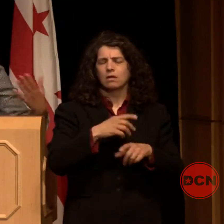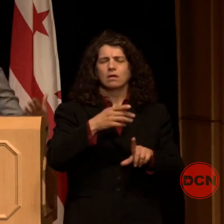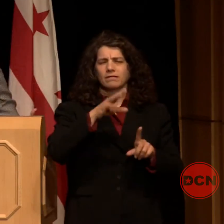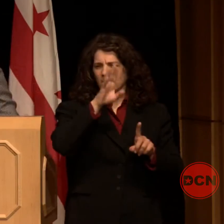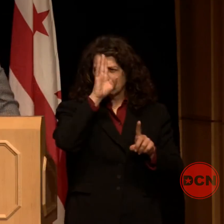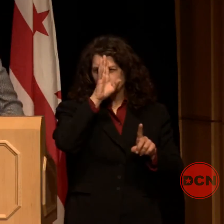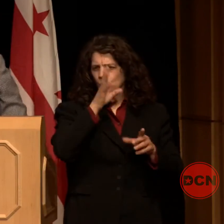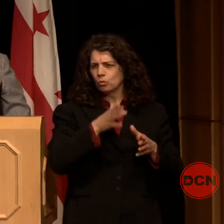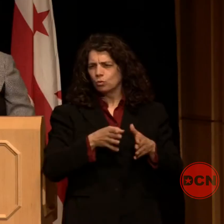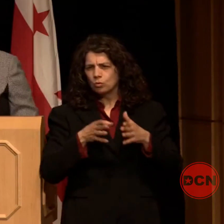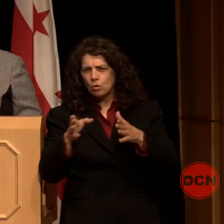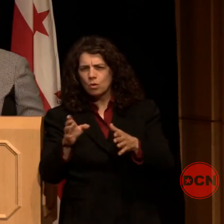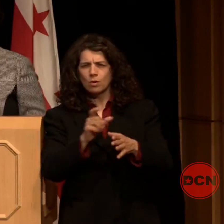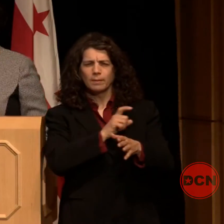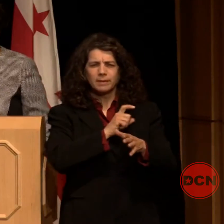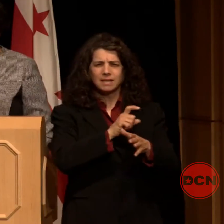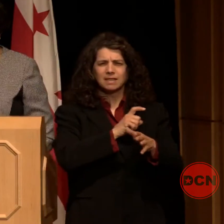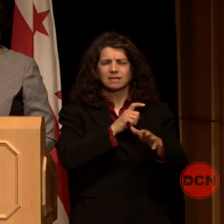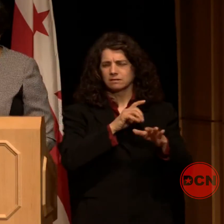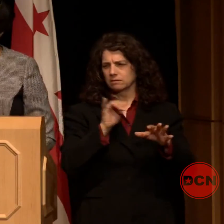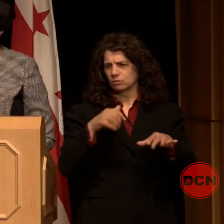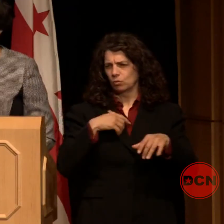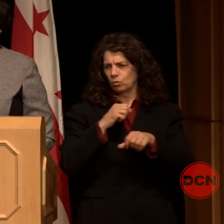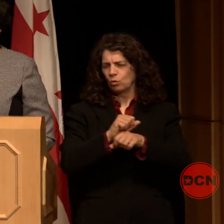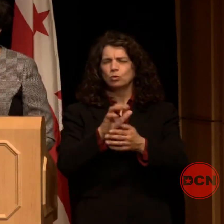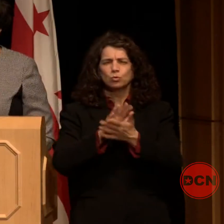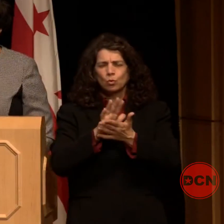FACILITIES, OUR SCHOOLS, OUR RECREATION CENTERS AND OUR